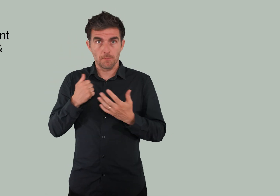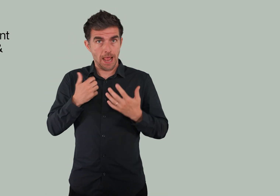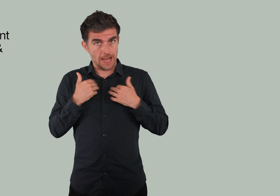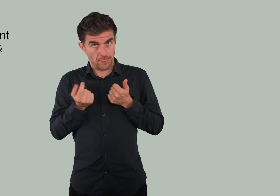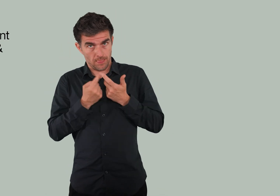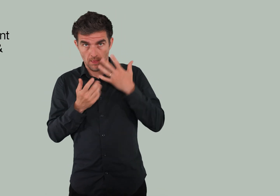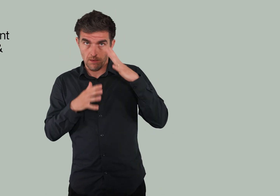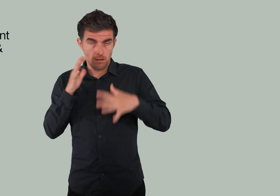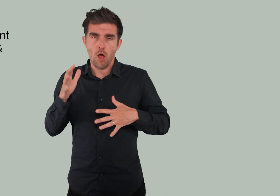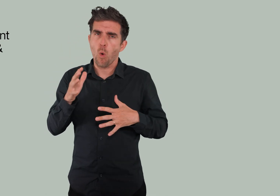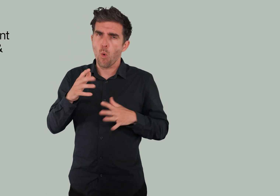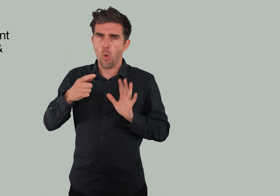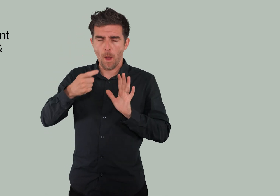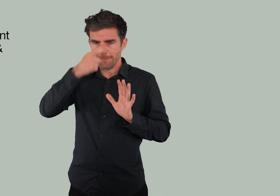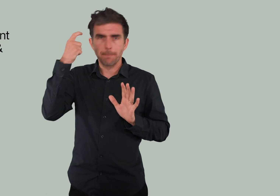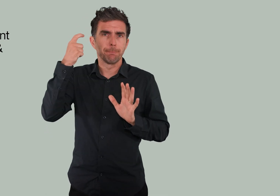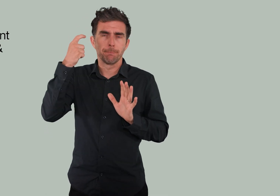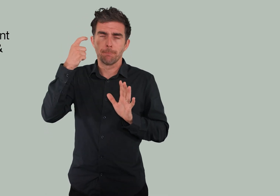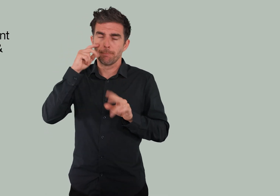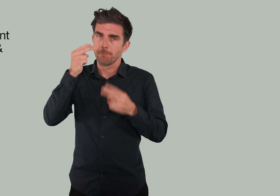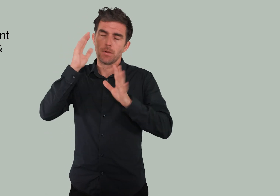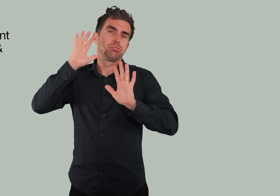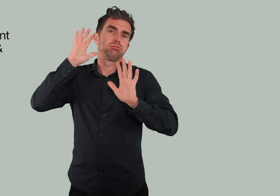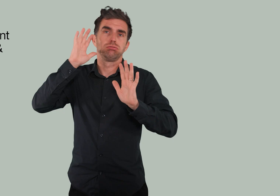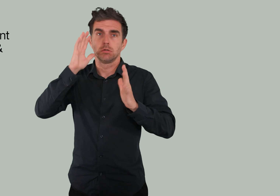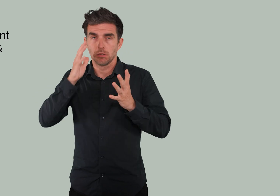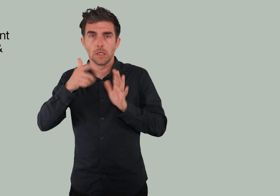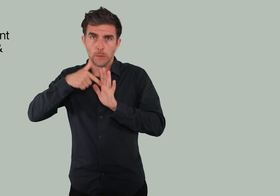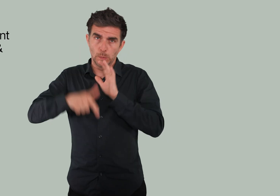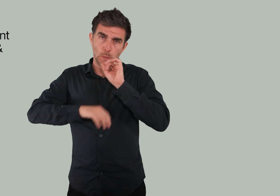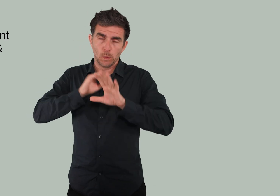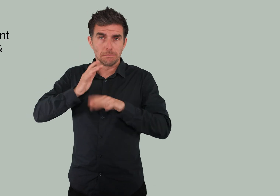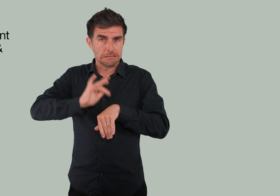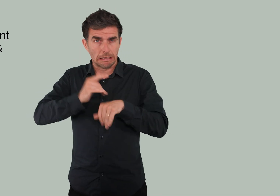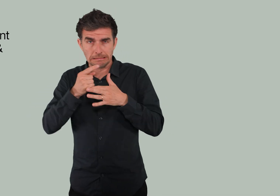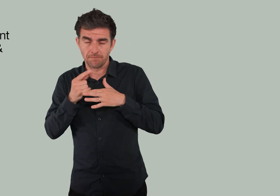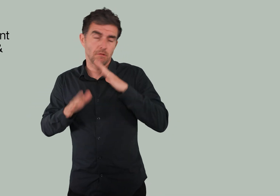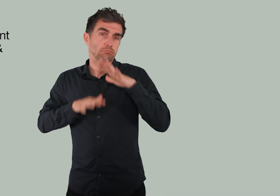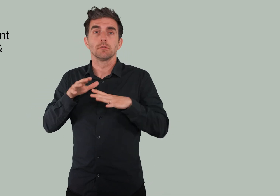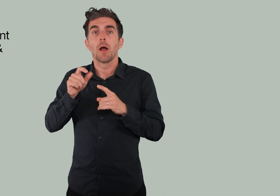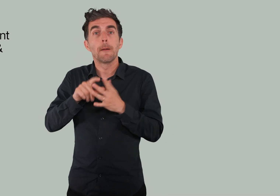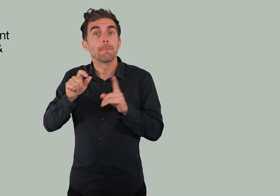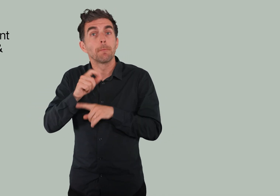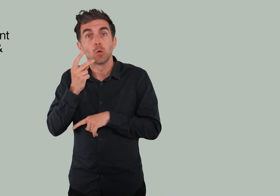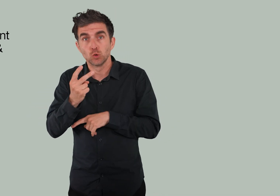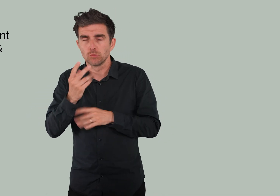and health conditions, which may be rooted in trauma, and detail personal and sensitive aspects of these in the PIP2 form,